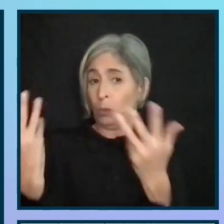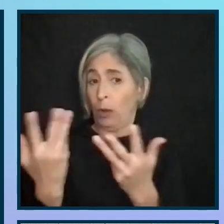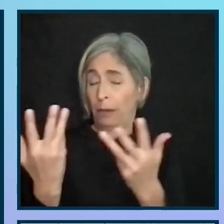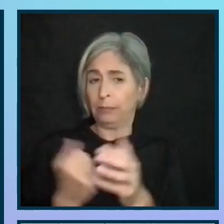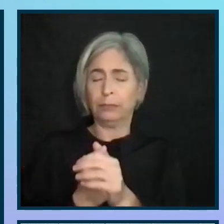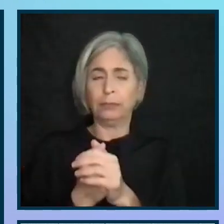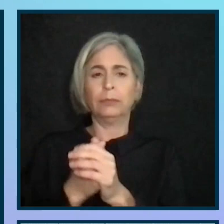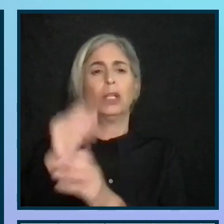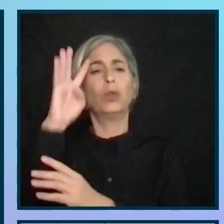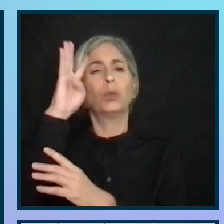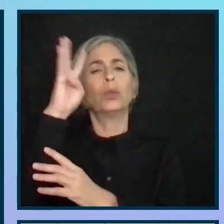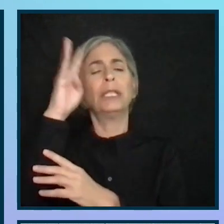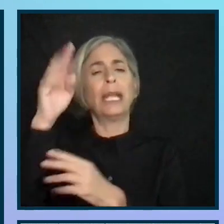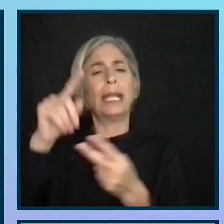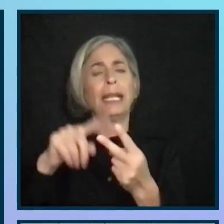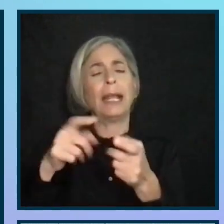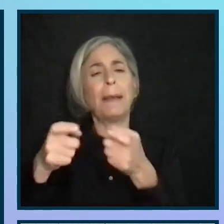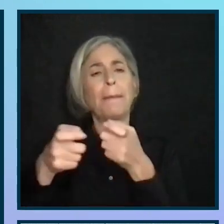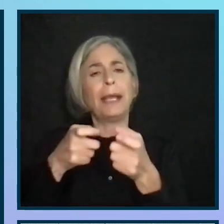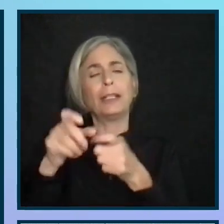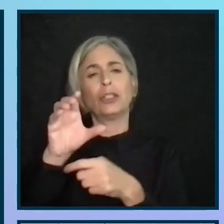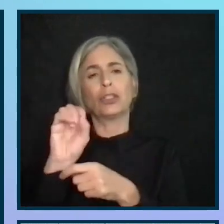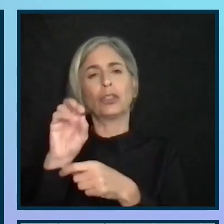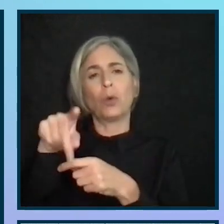create and manage the corporate accessibility policy,